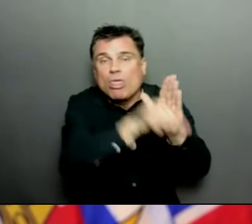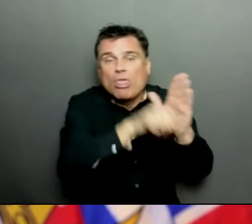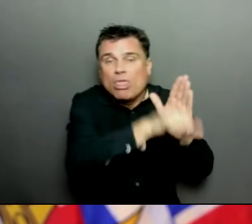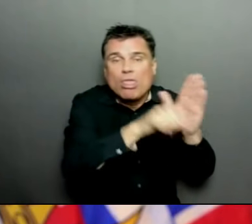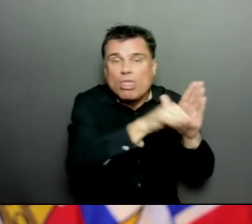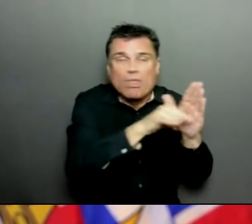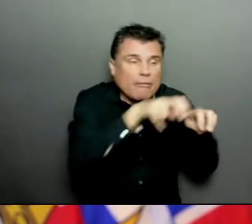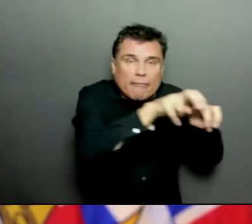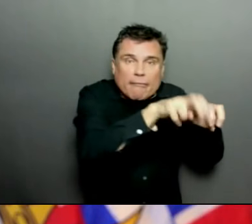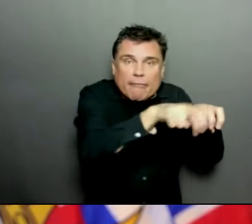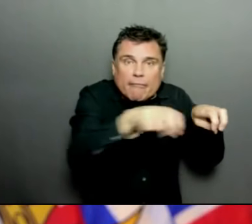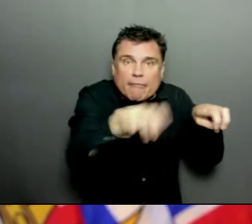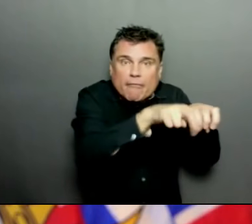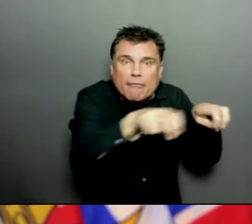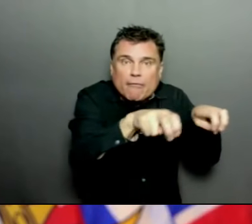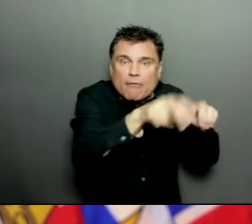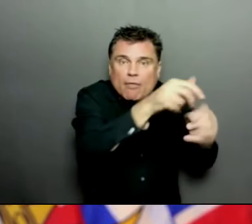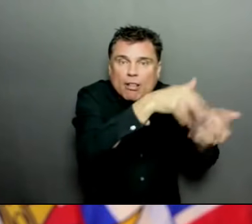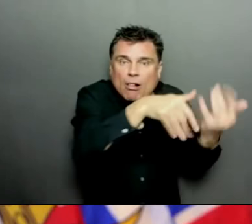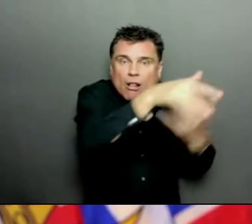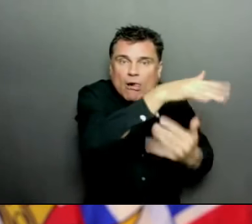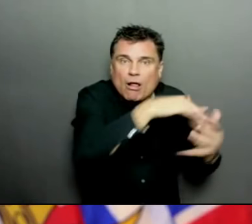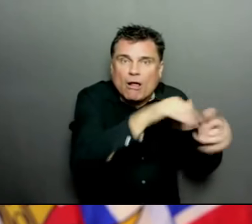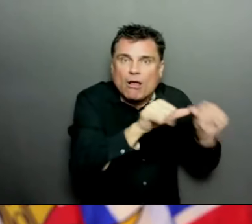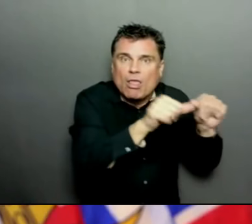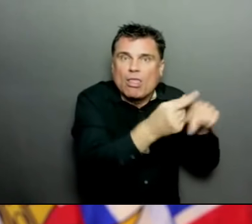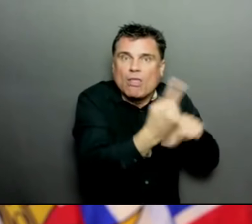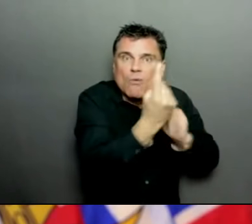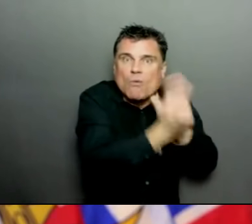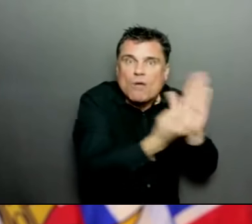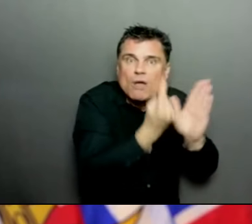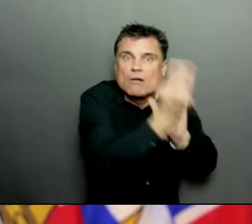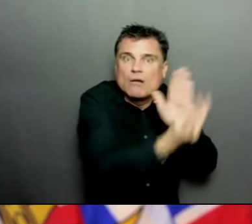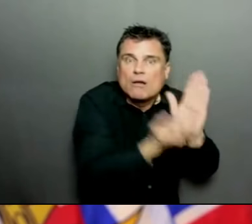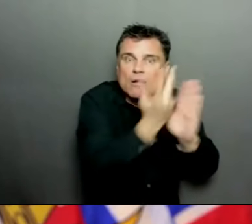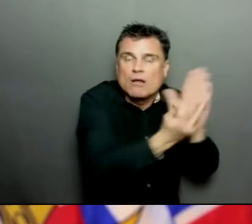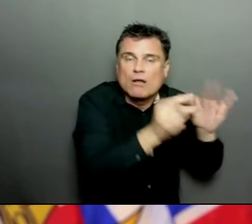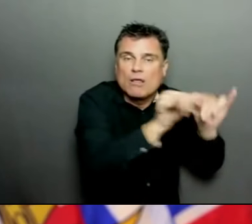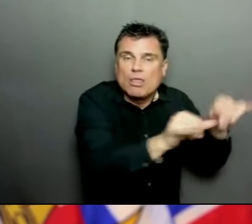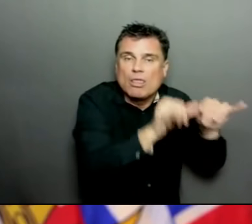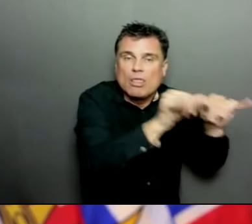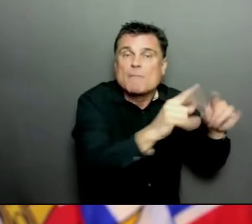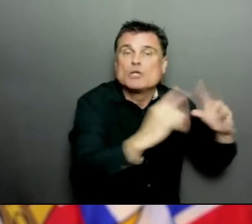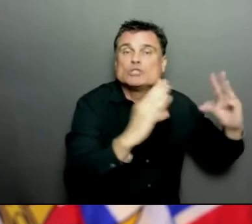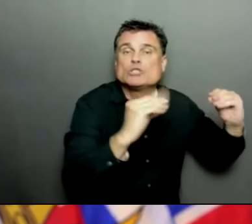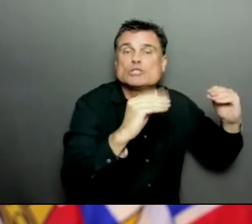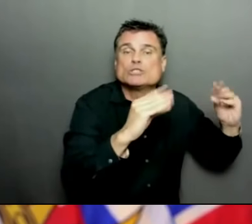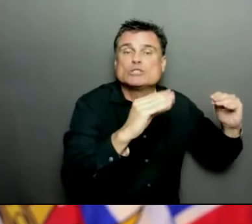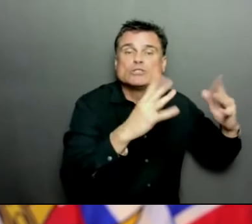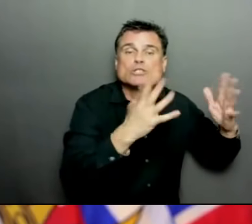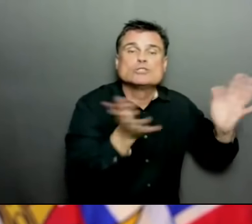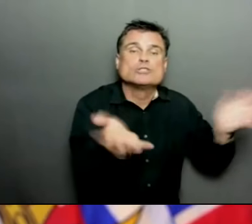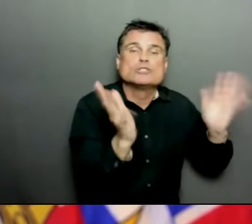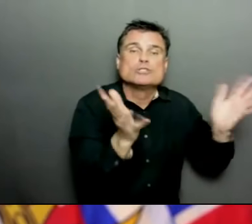transmission and the sad thing is that we have seen, we have seen elderly people who have been extensively taking all